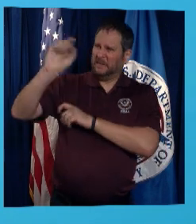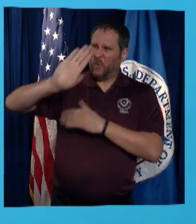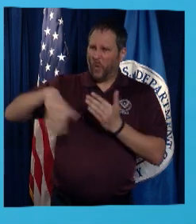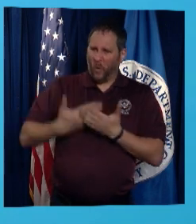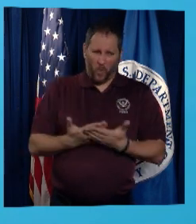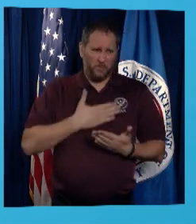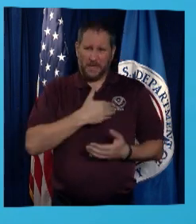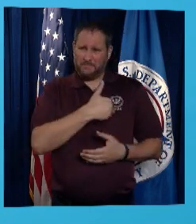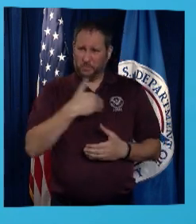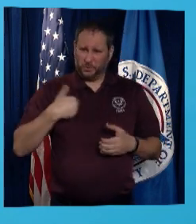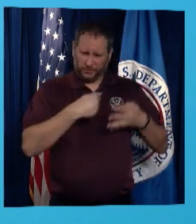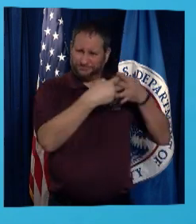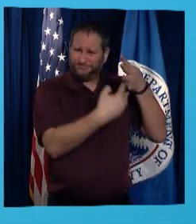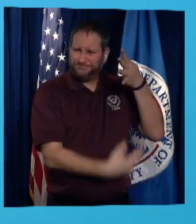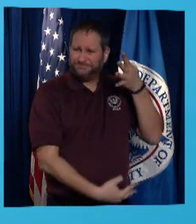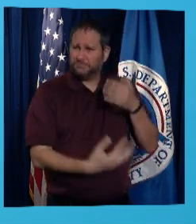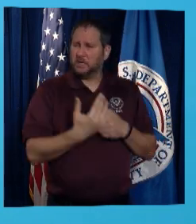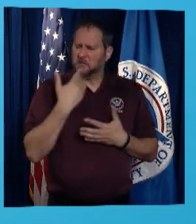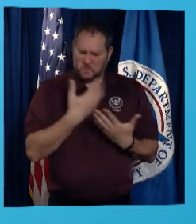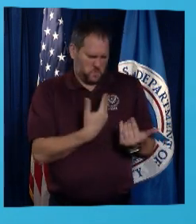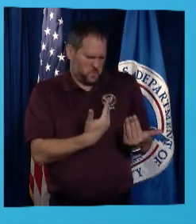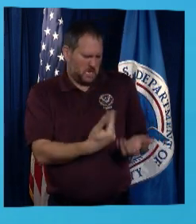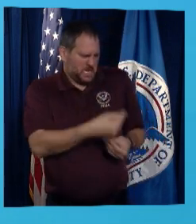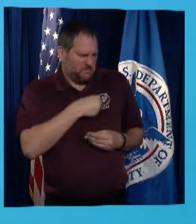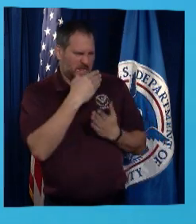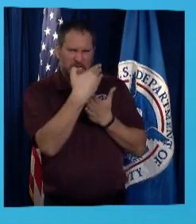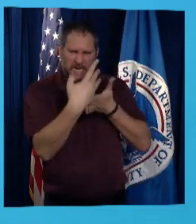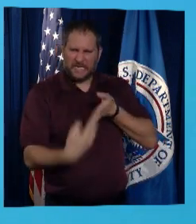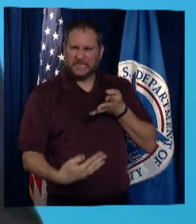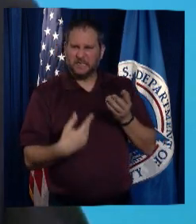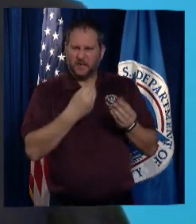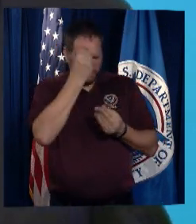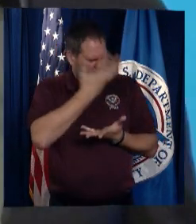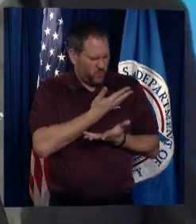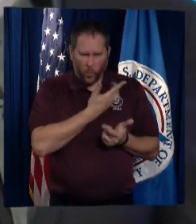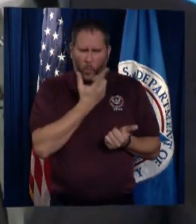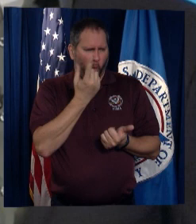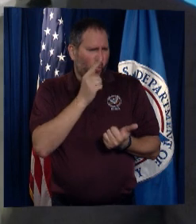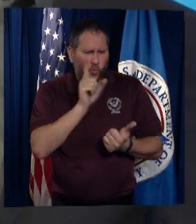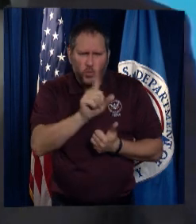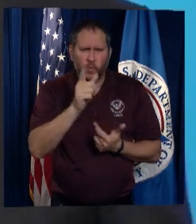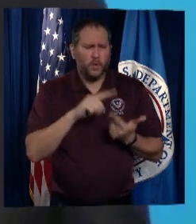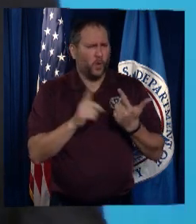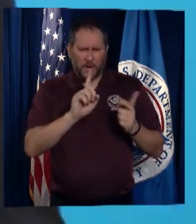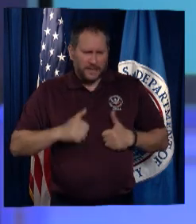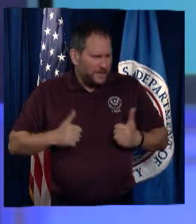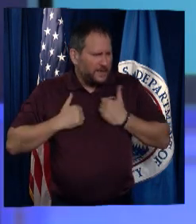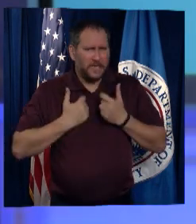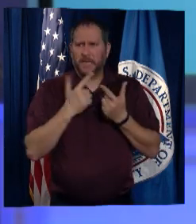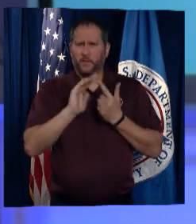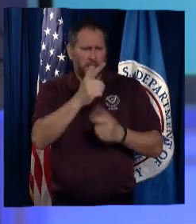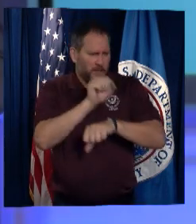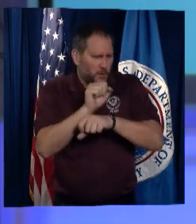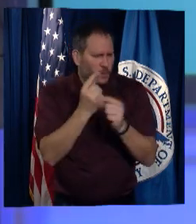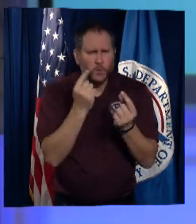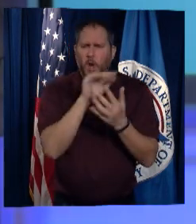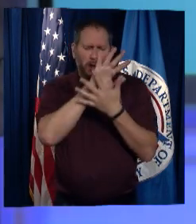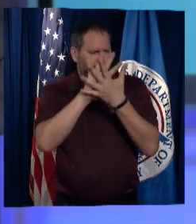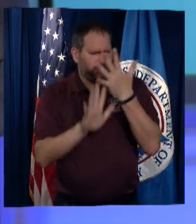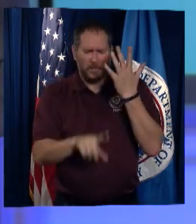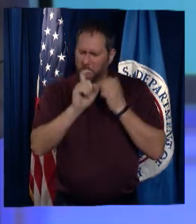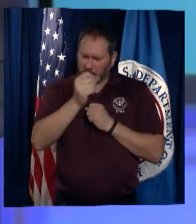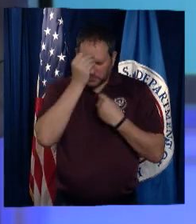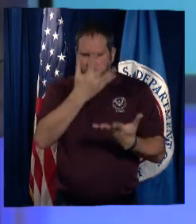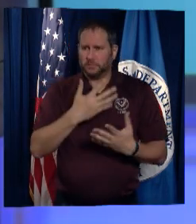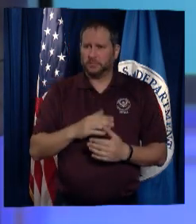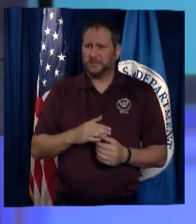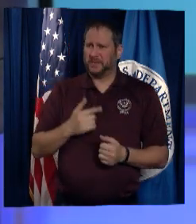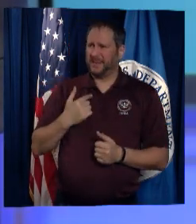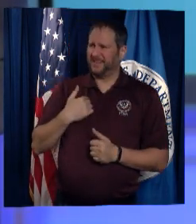everything. Well, there are other ways to do that. And I see data as a way for the